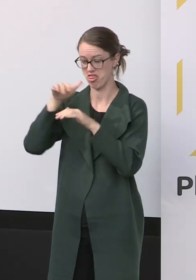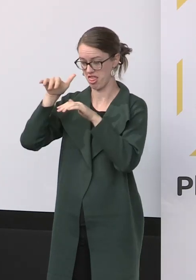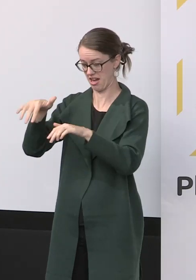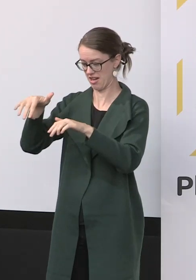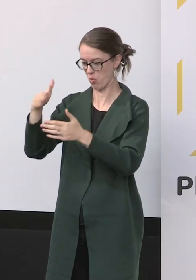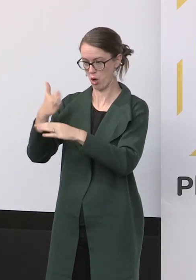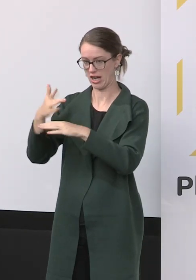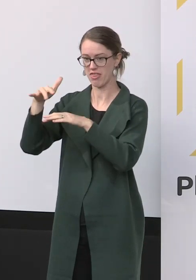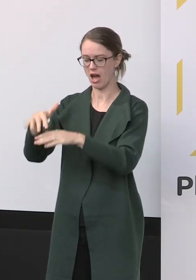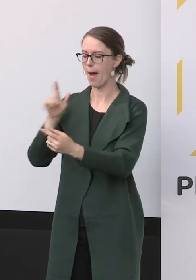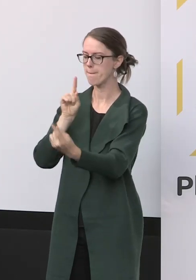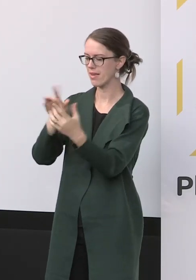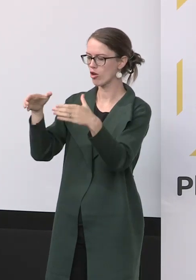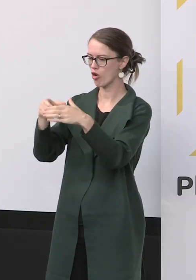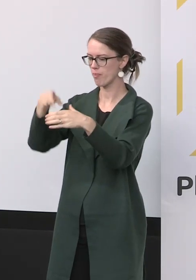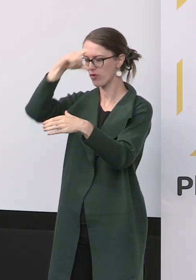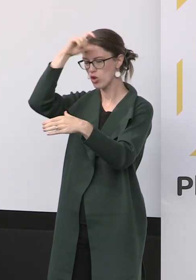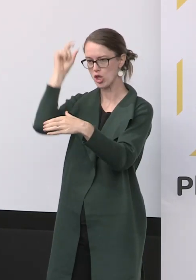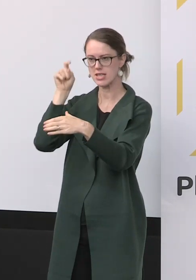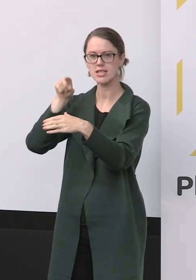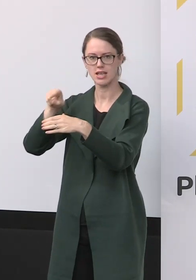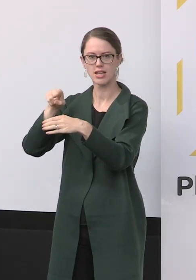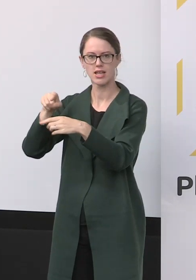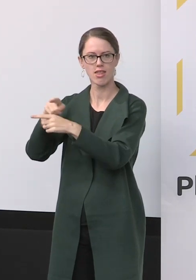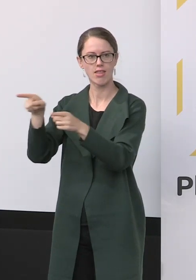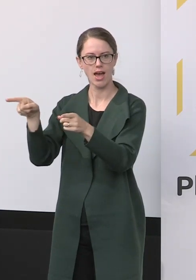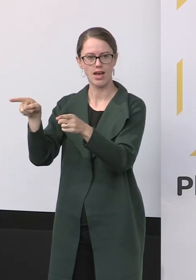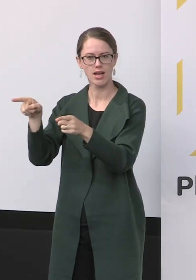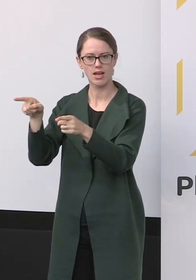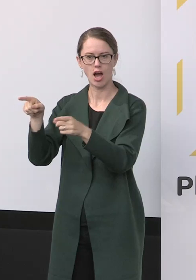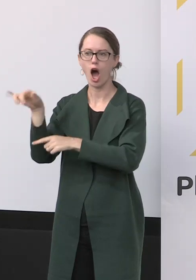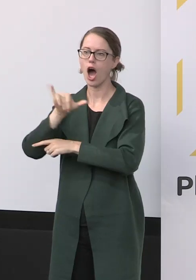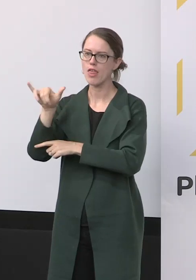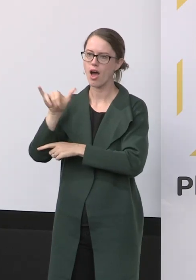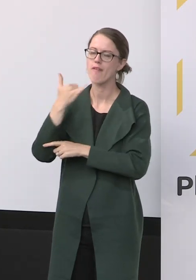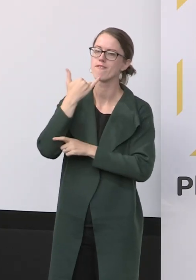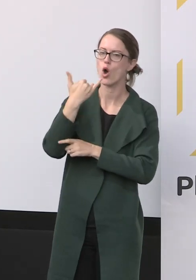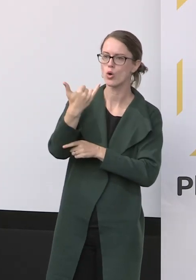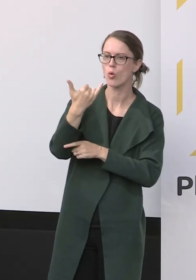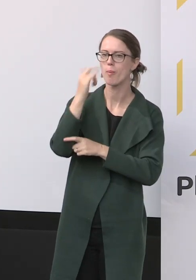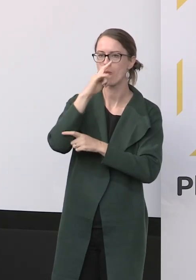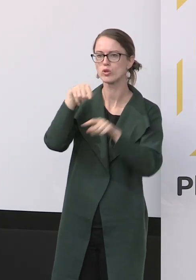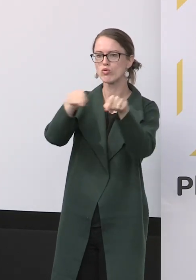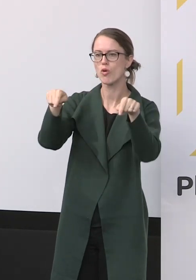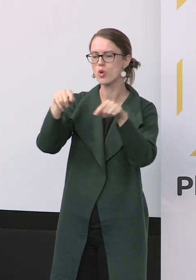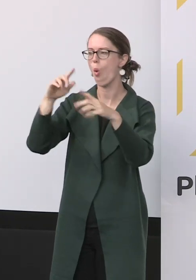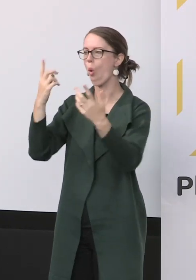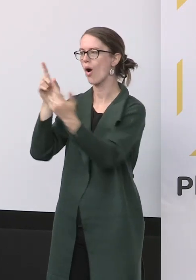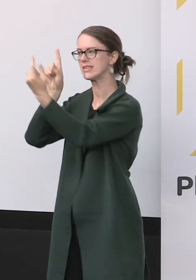the daily health checks are done by nursing staff who are actually on site - I met the group of nurses at the hotel I